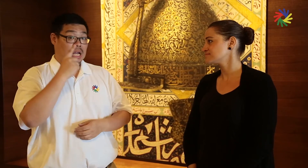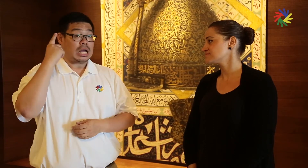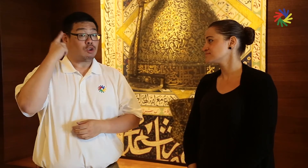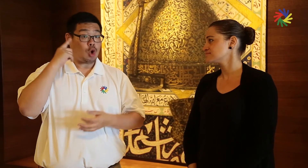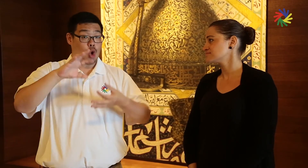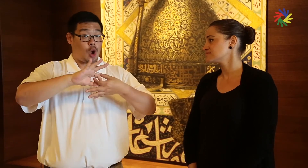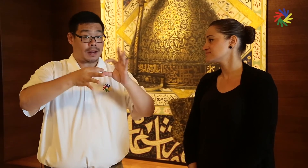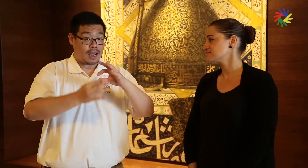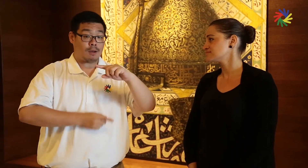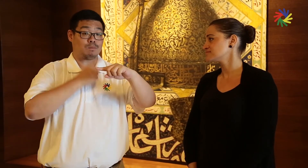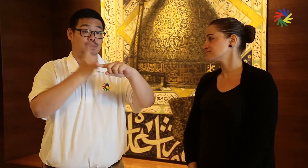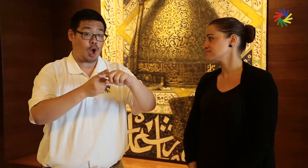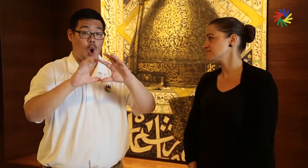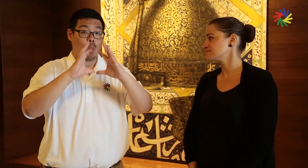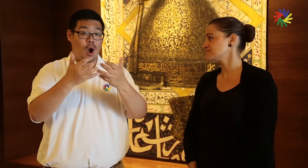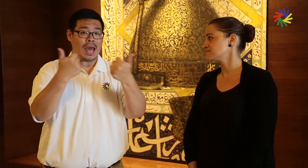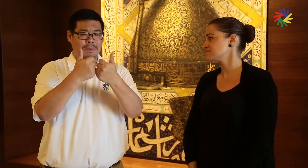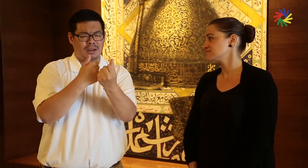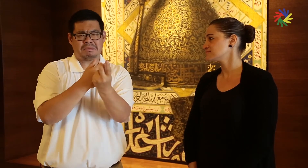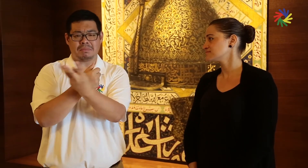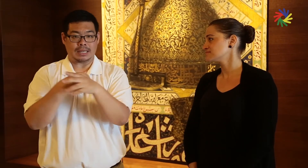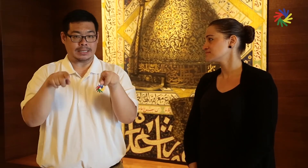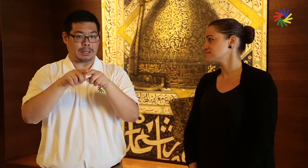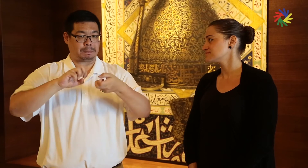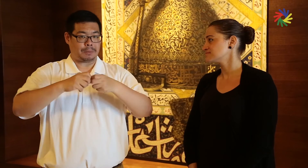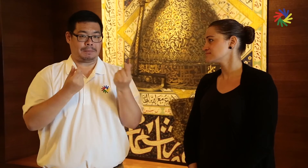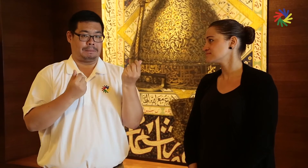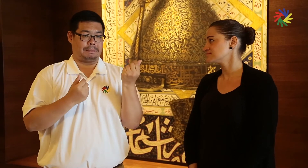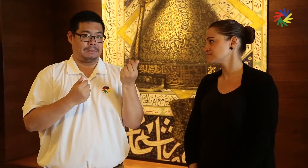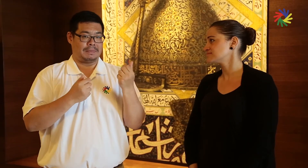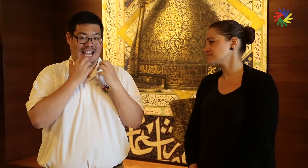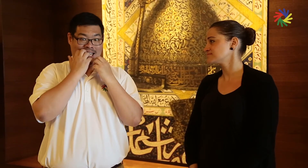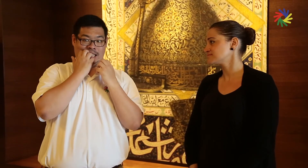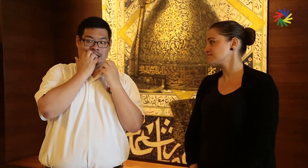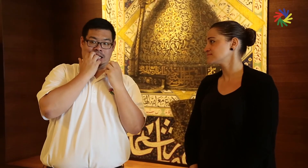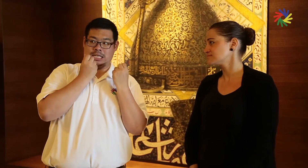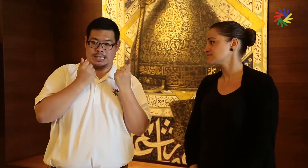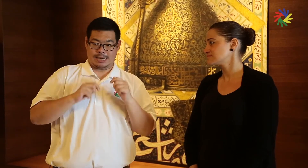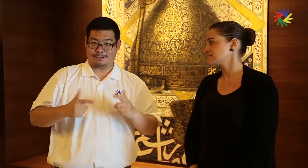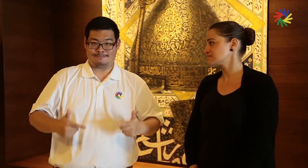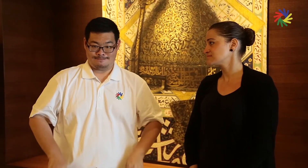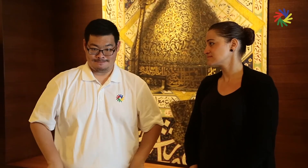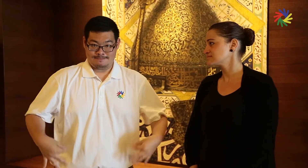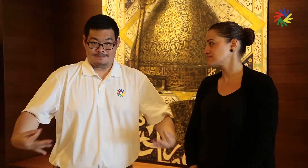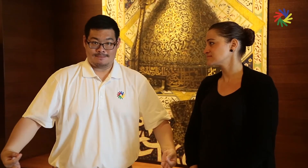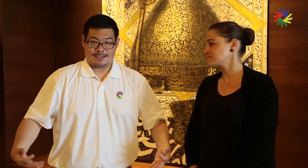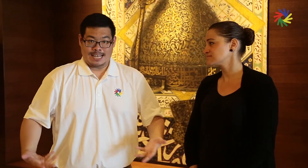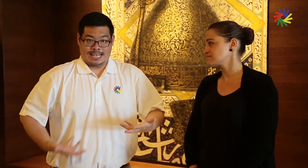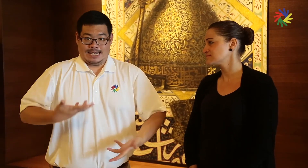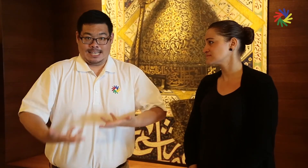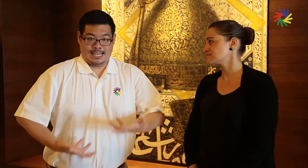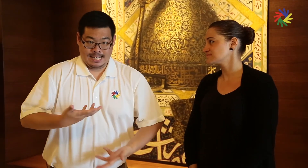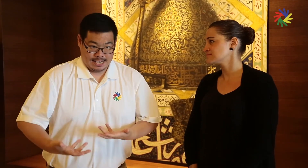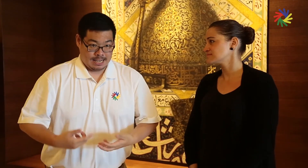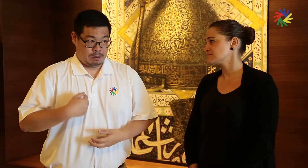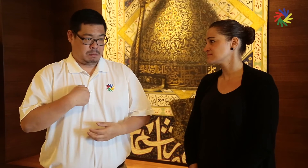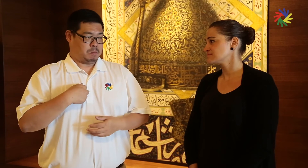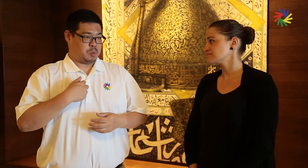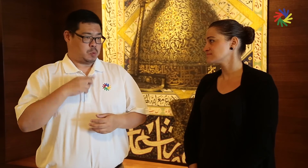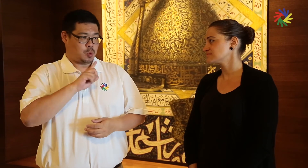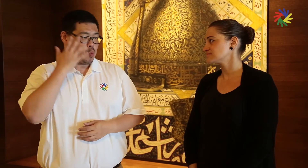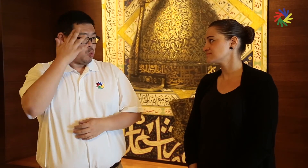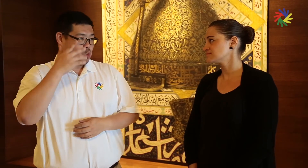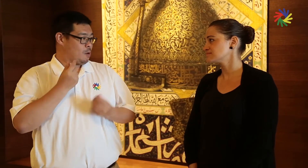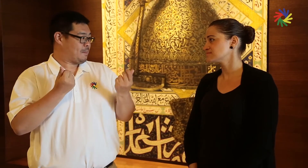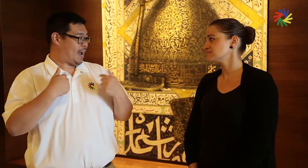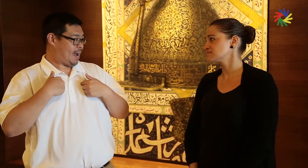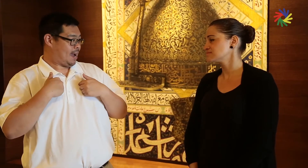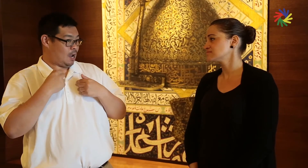for the hearing athletes.